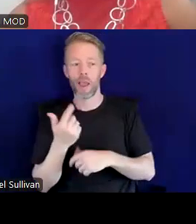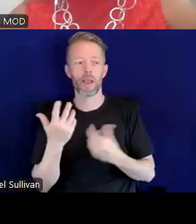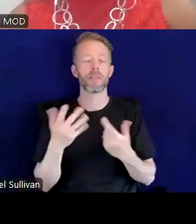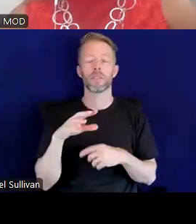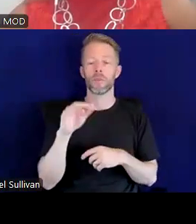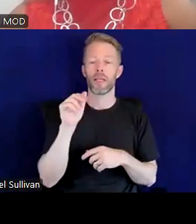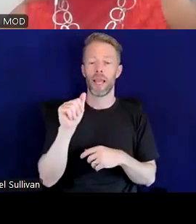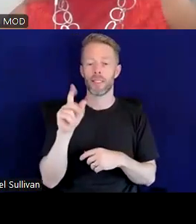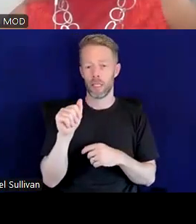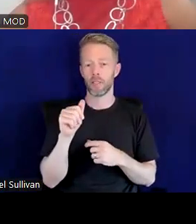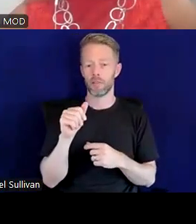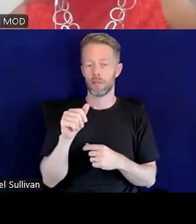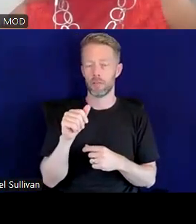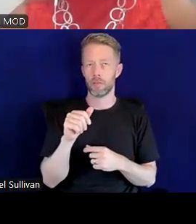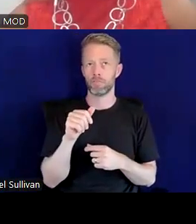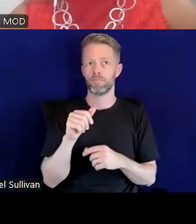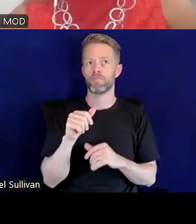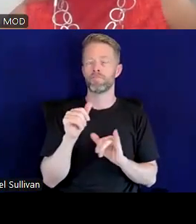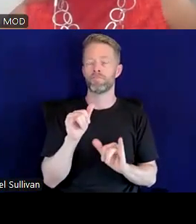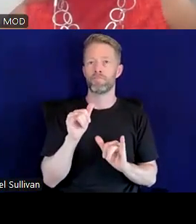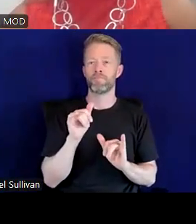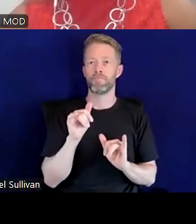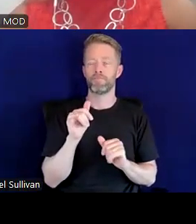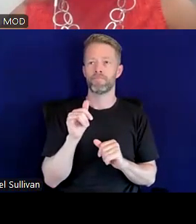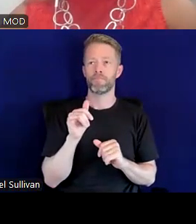separate out what is and is